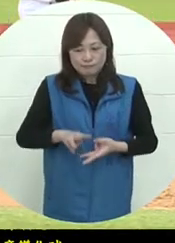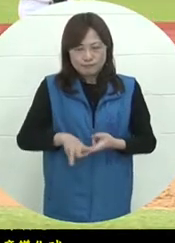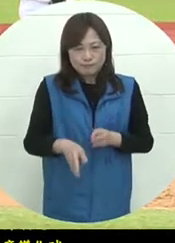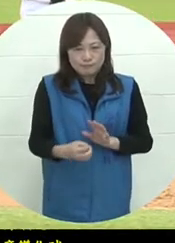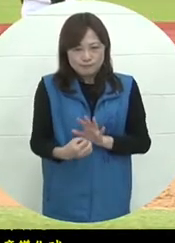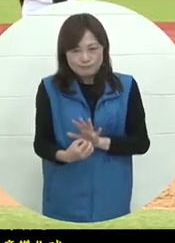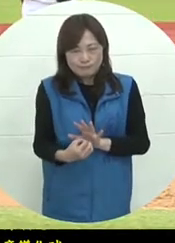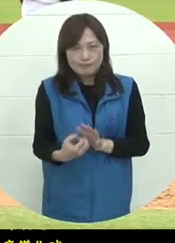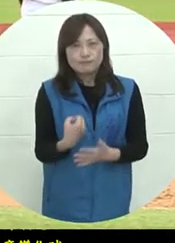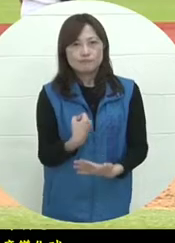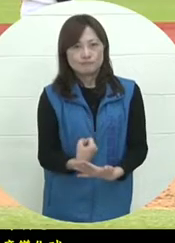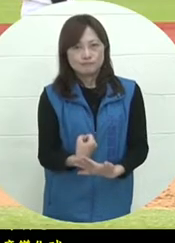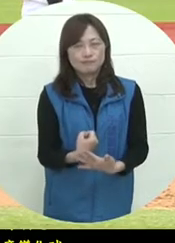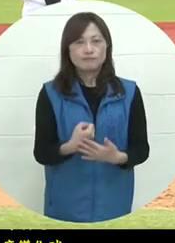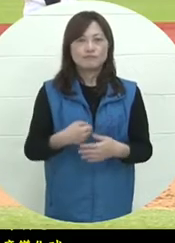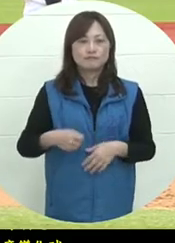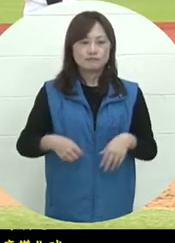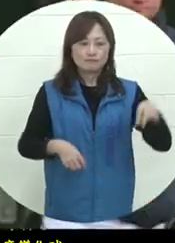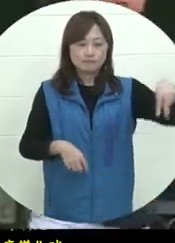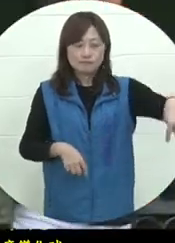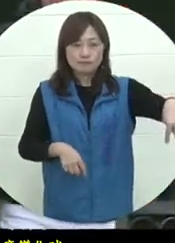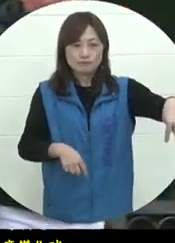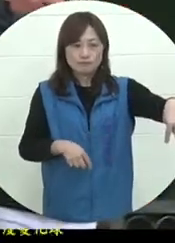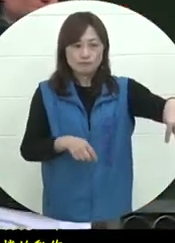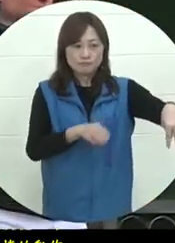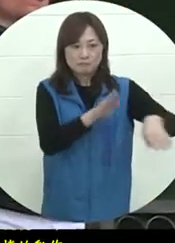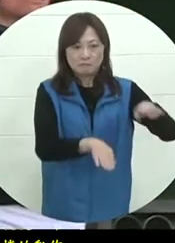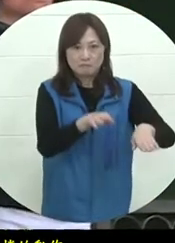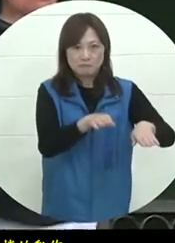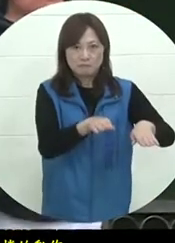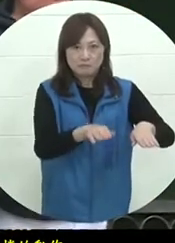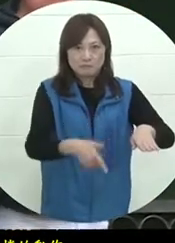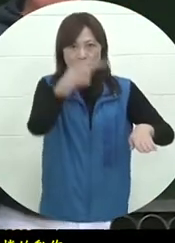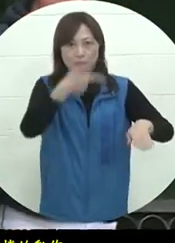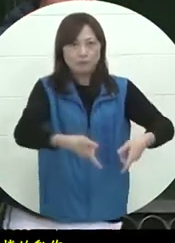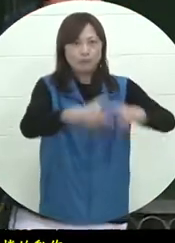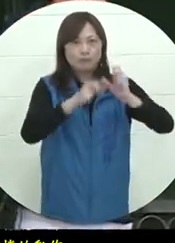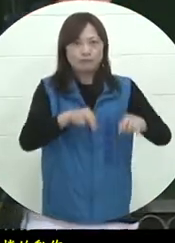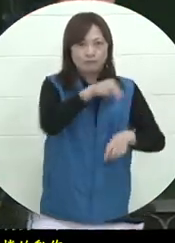, so the runner at third base calculates two steps and quickly returns to the third base bag.